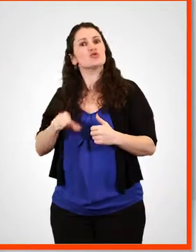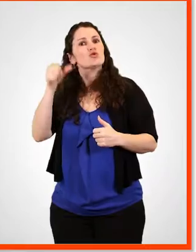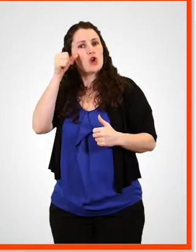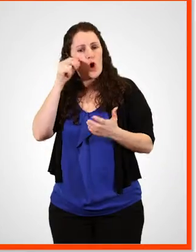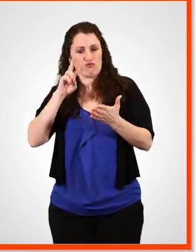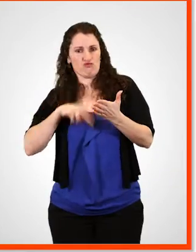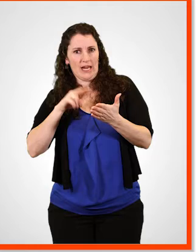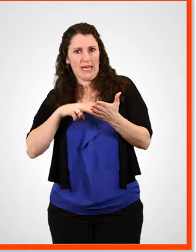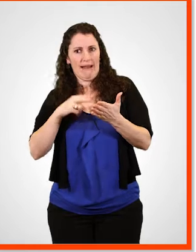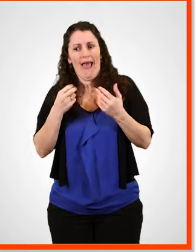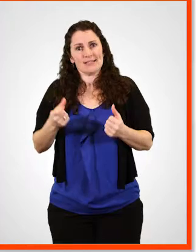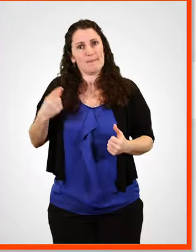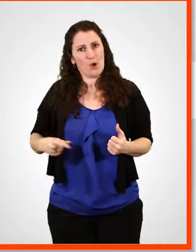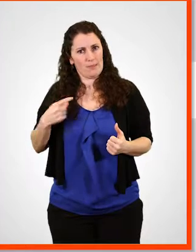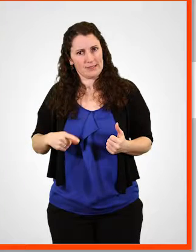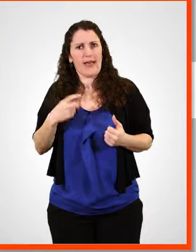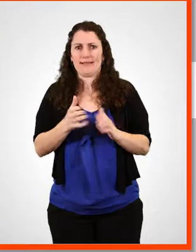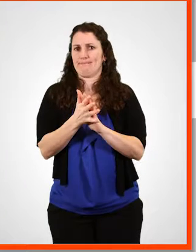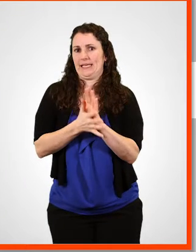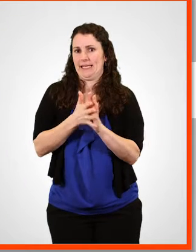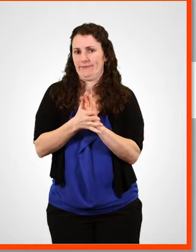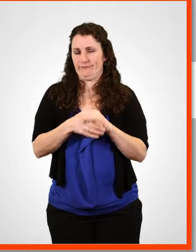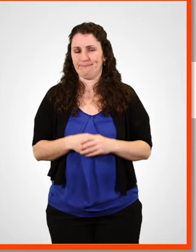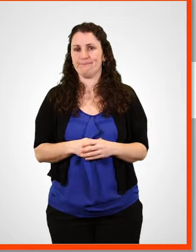And in the previous stages we've talked about language